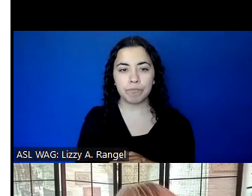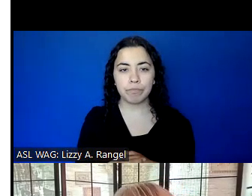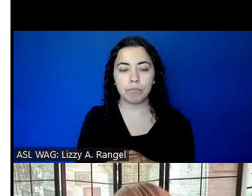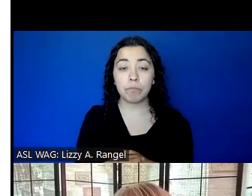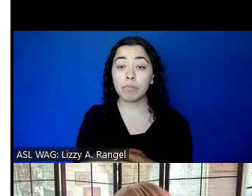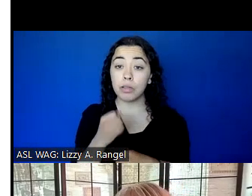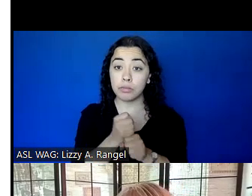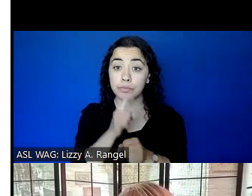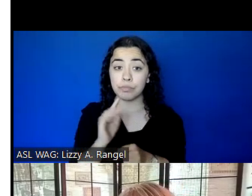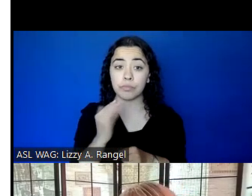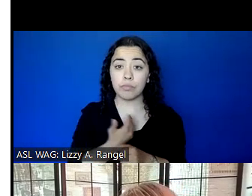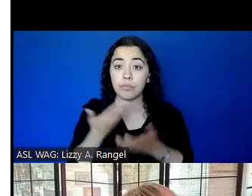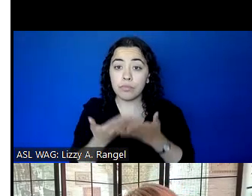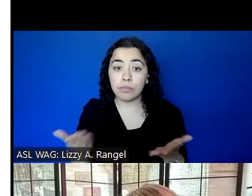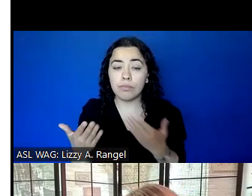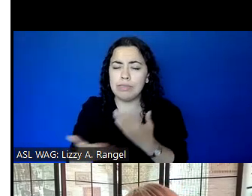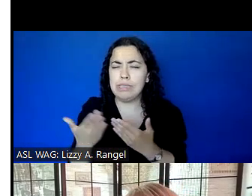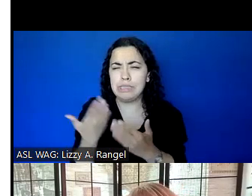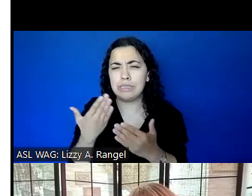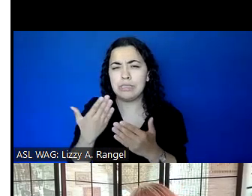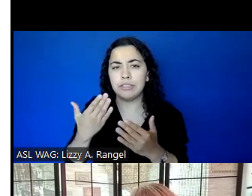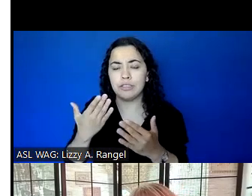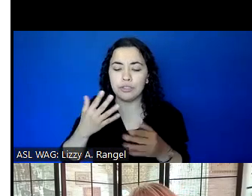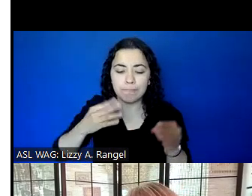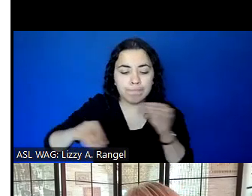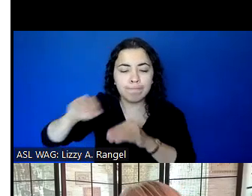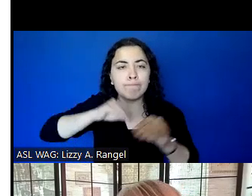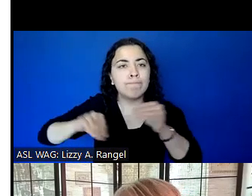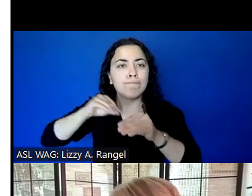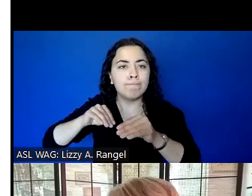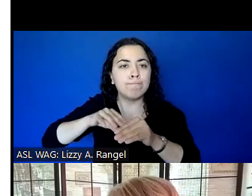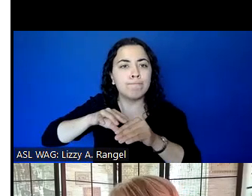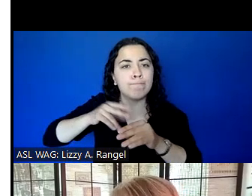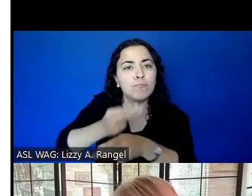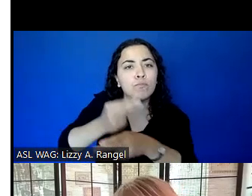But remember, there's other factors, like cracked cell phone screens. Or perhaps we are outside